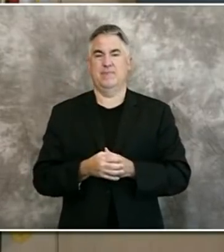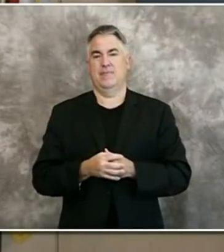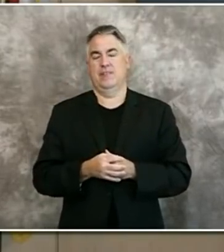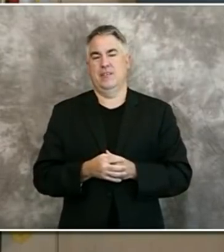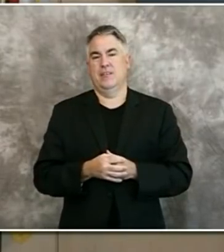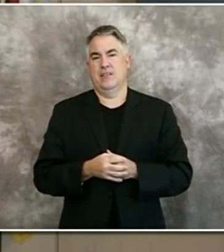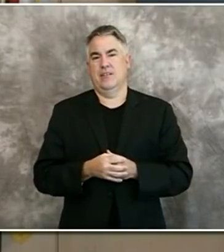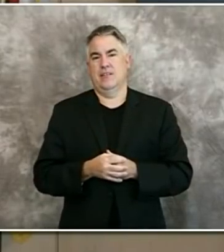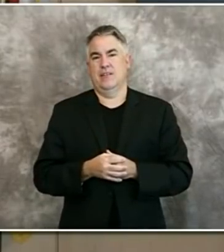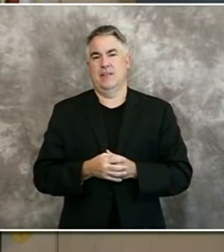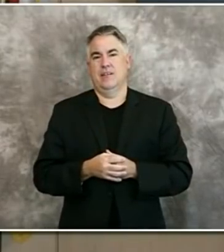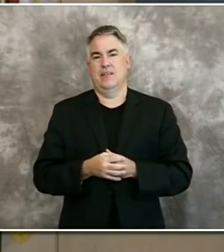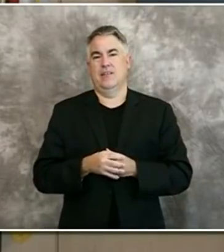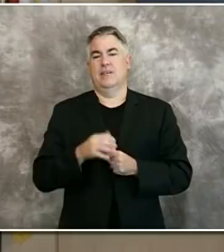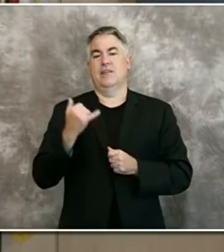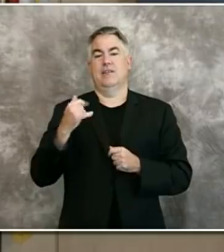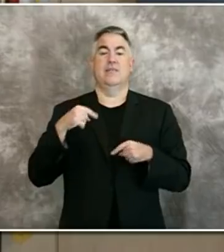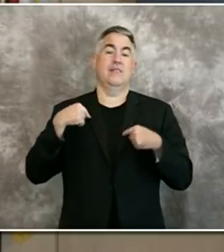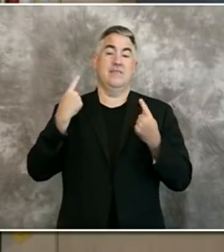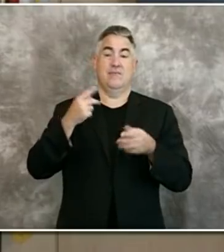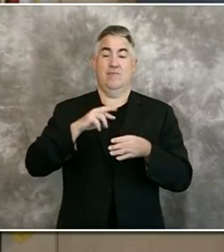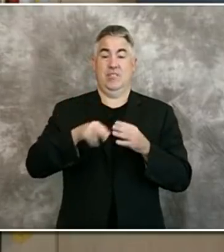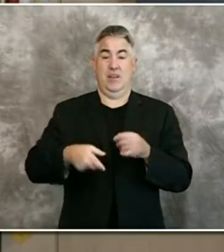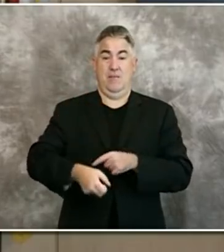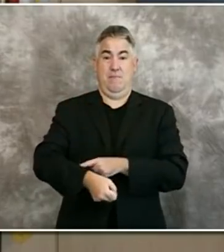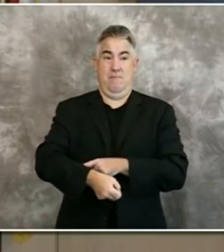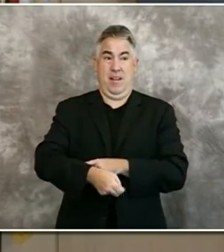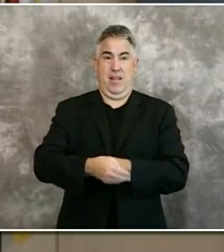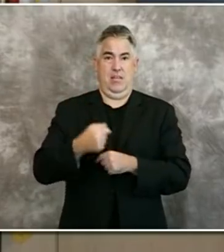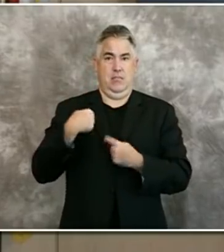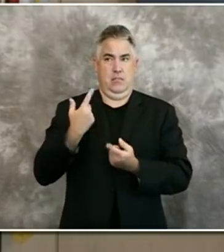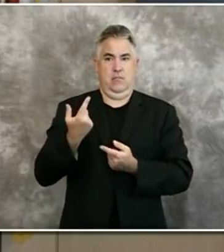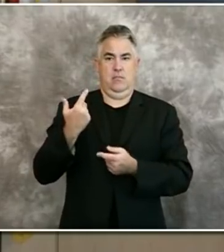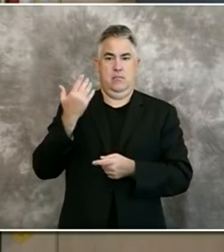AND UNFORTUNATELY 562 CASES